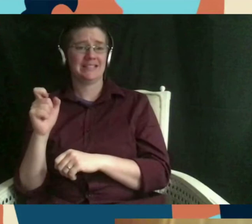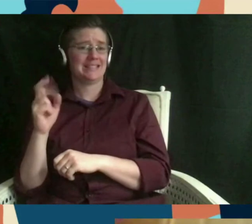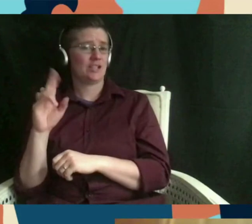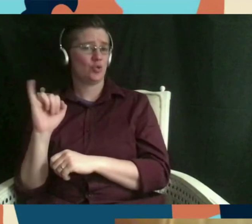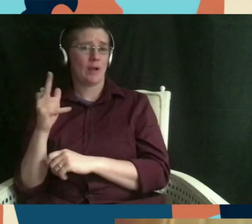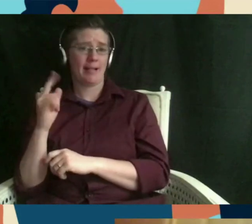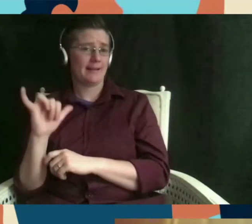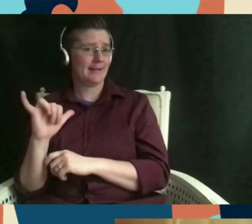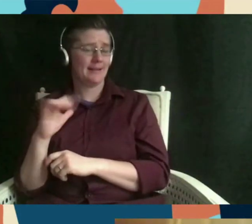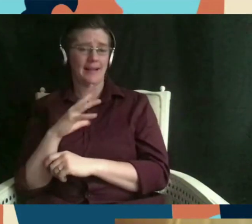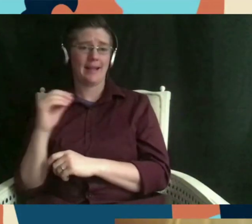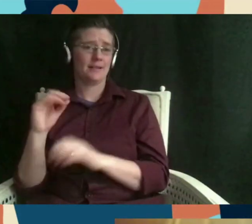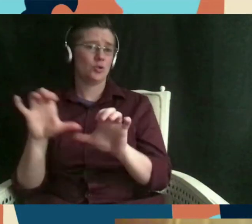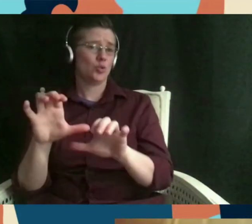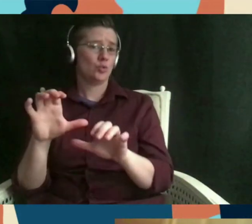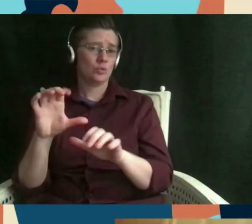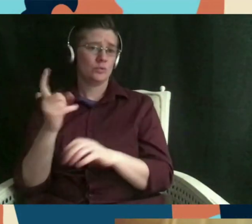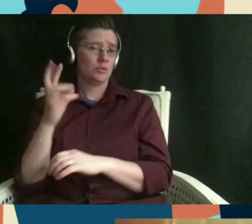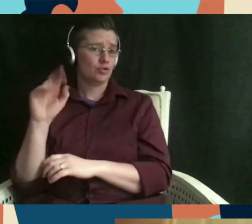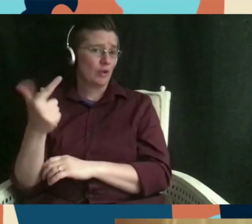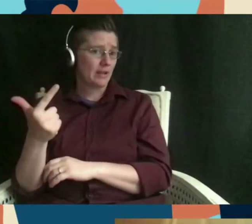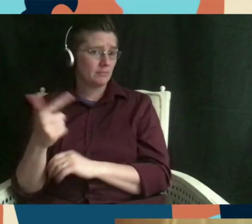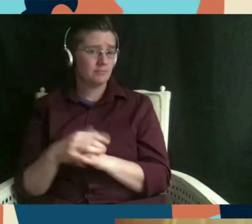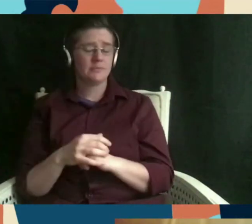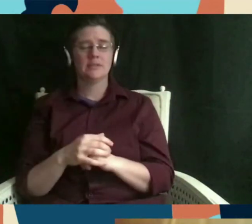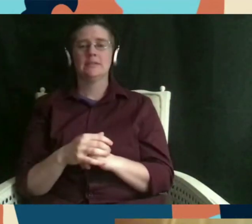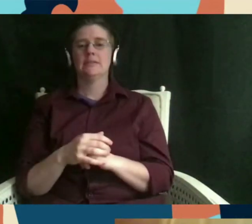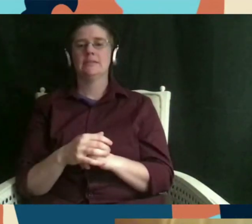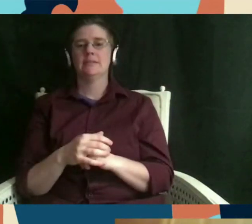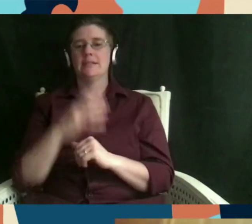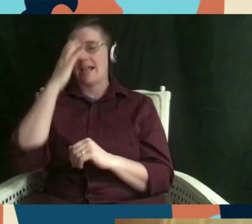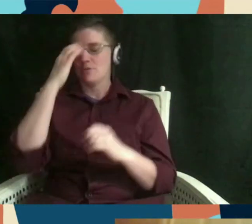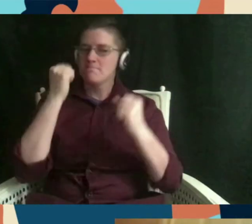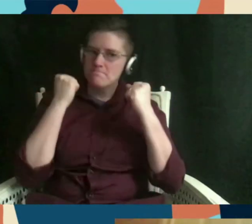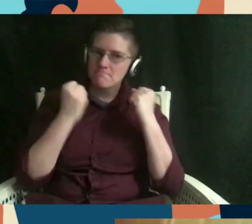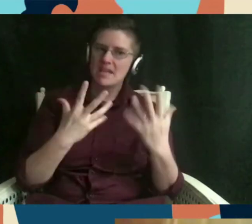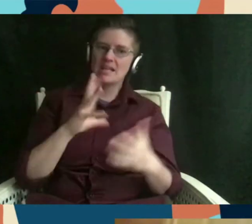a lot of people that's what they do but i know a lot of trans women also do drag like myself